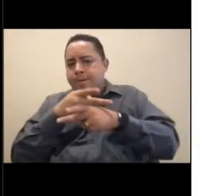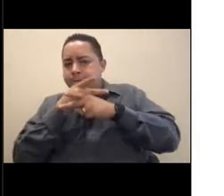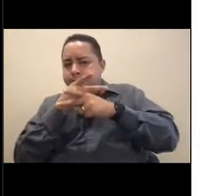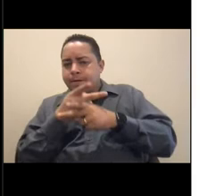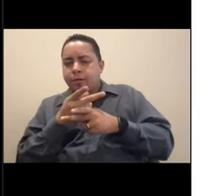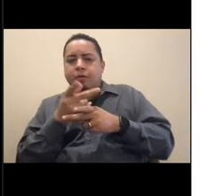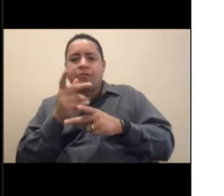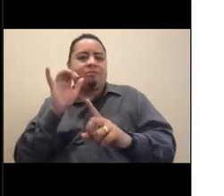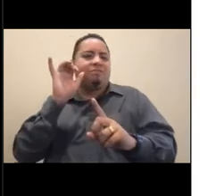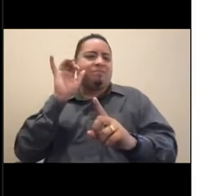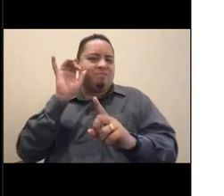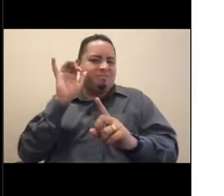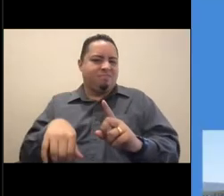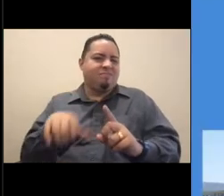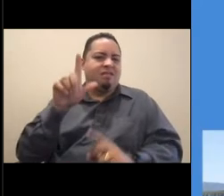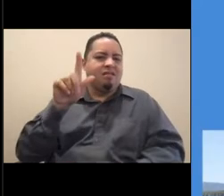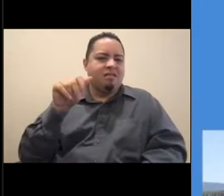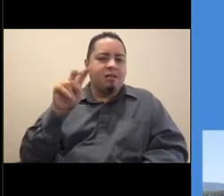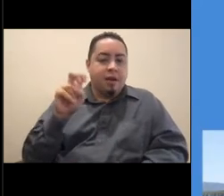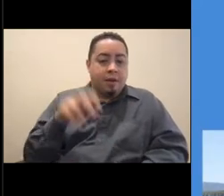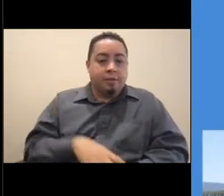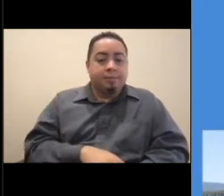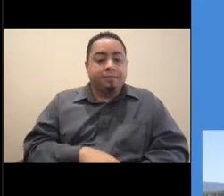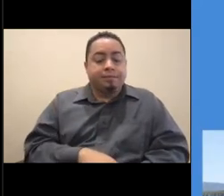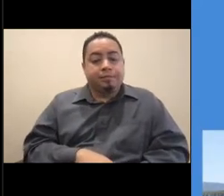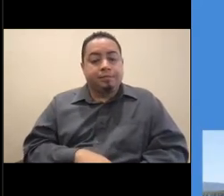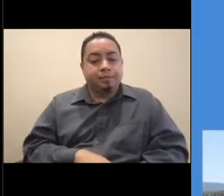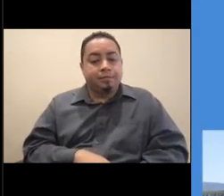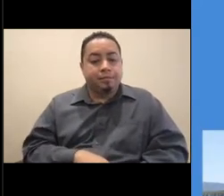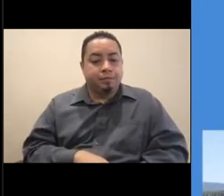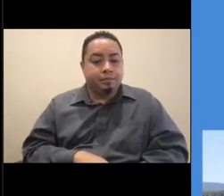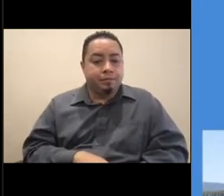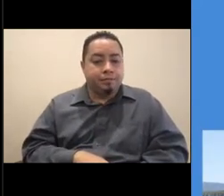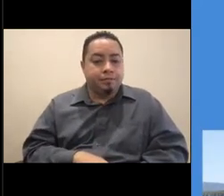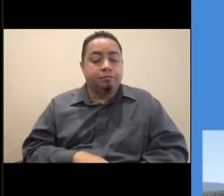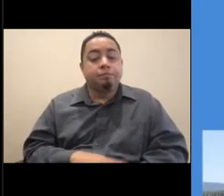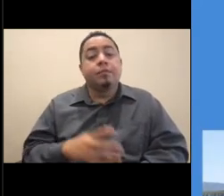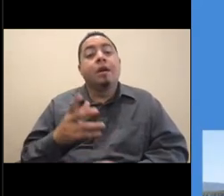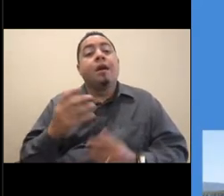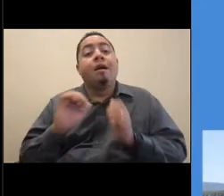there are kind of two main monitoring methods that we use here.